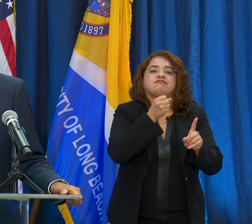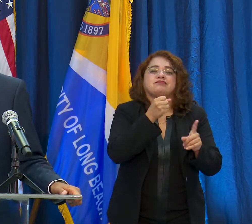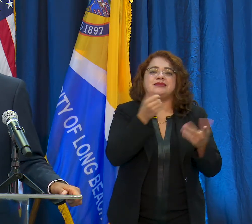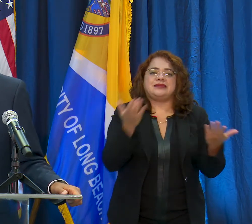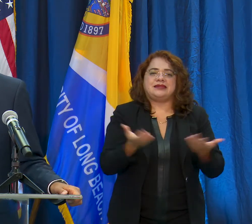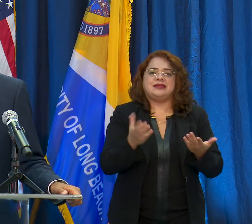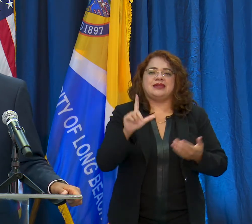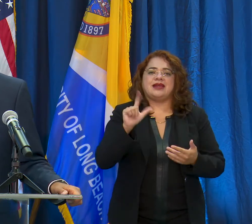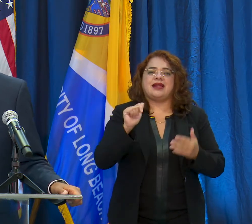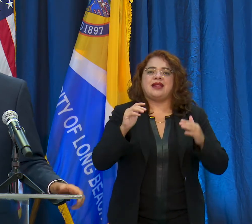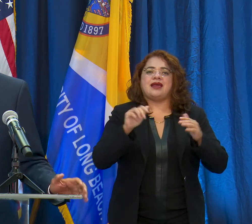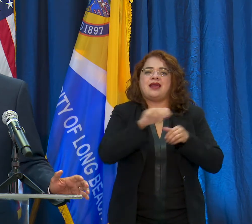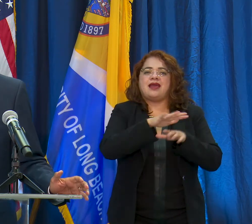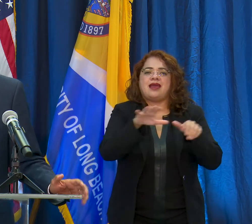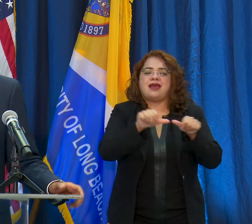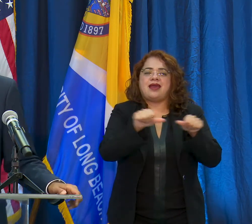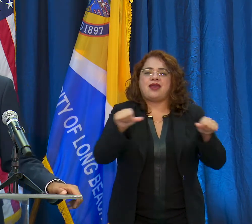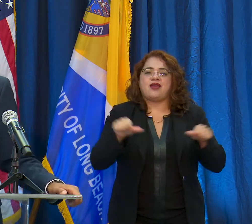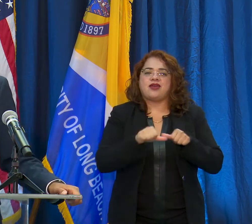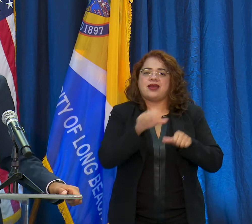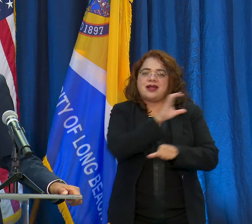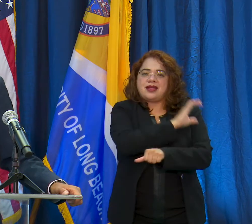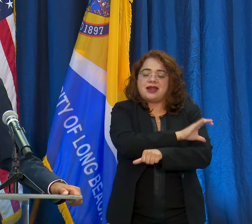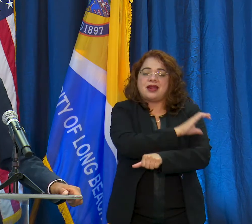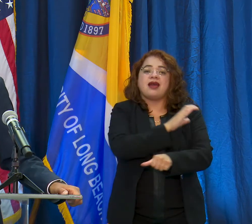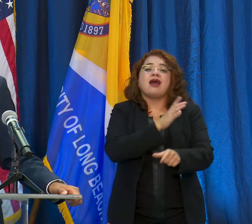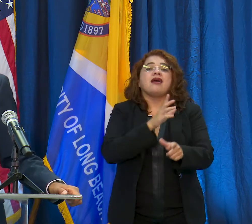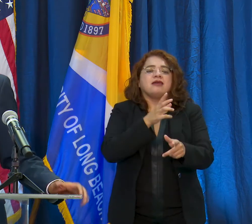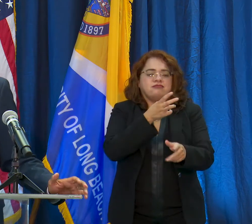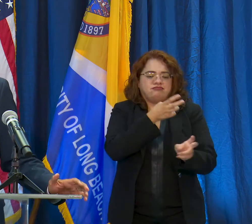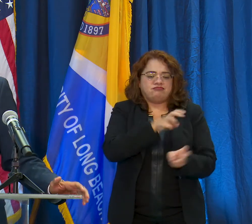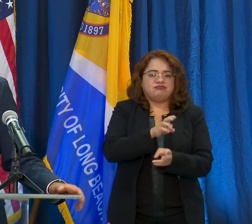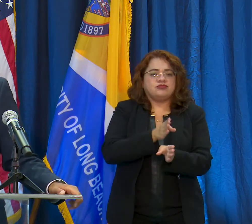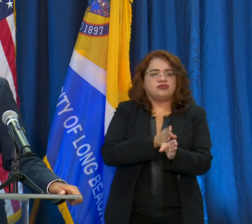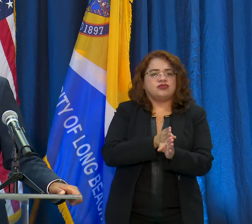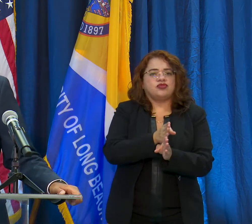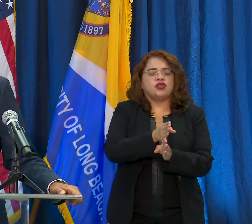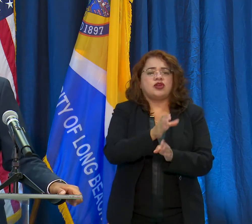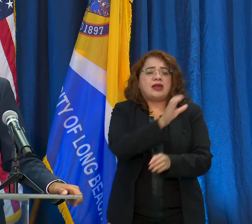LA area. Soon after that, she landed a career in the current clinic she'd been working at for